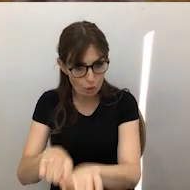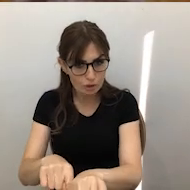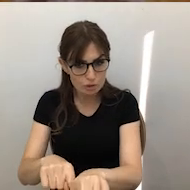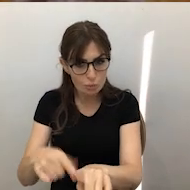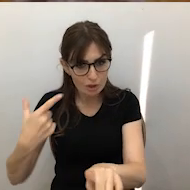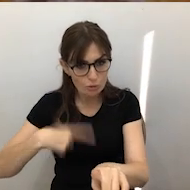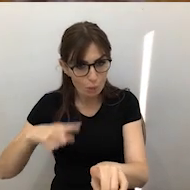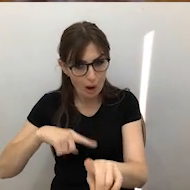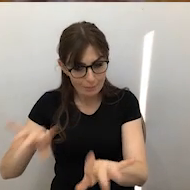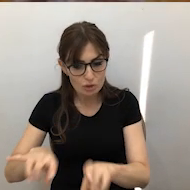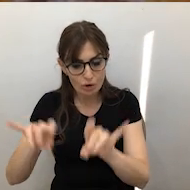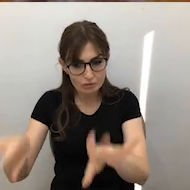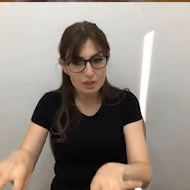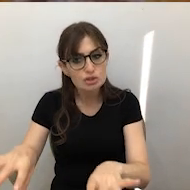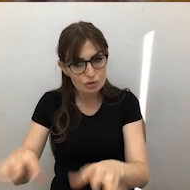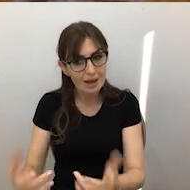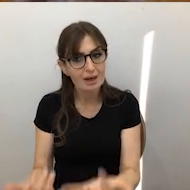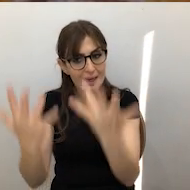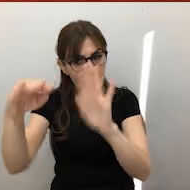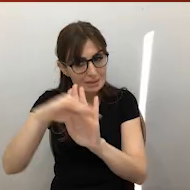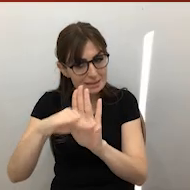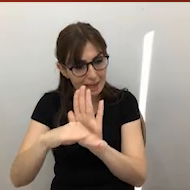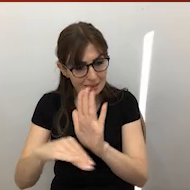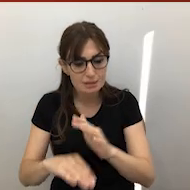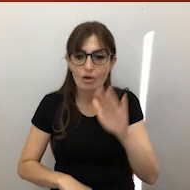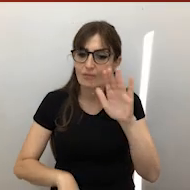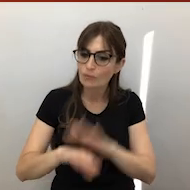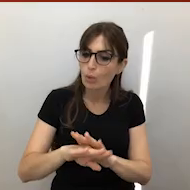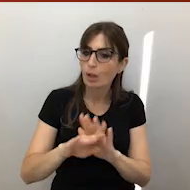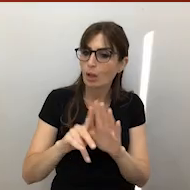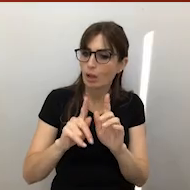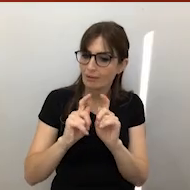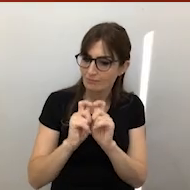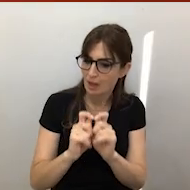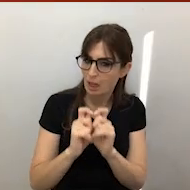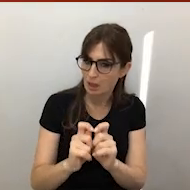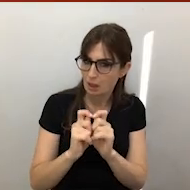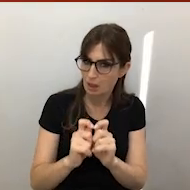with the requirements of the Australian Accounting Standards? The total value of all assets less the total value